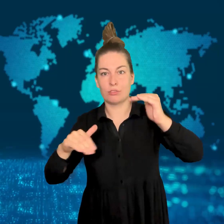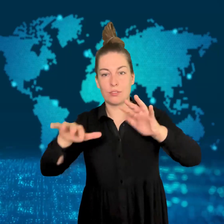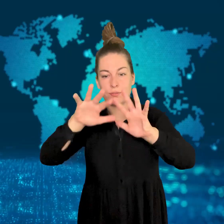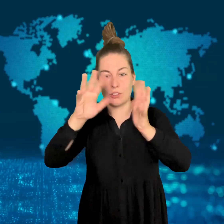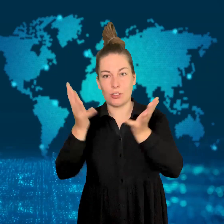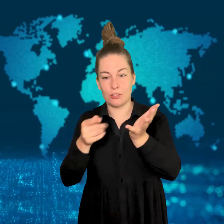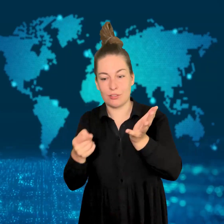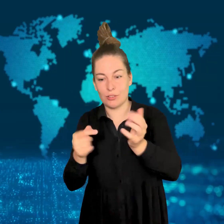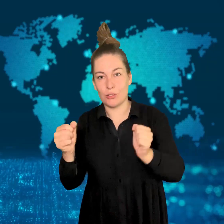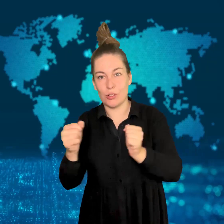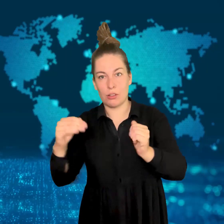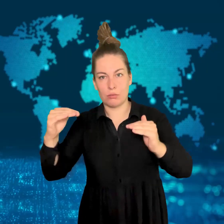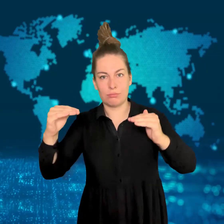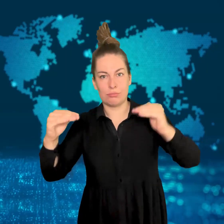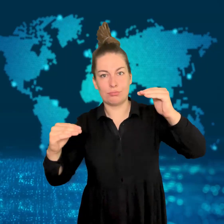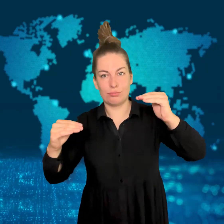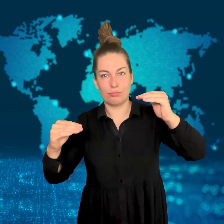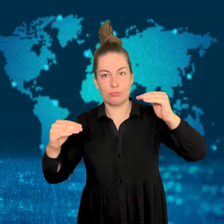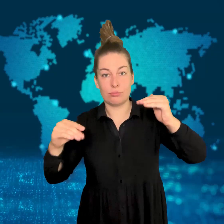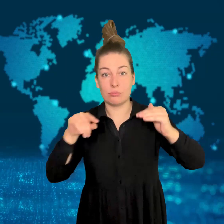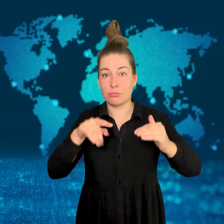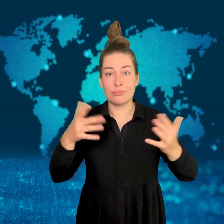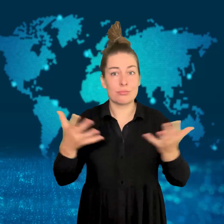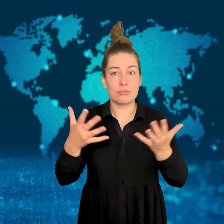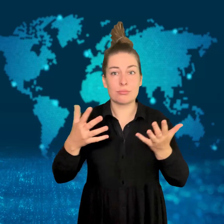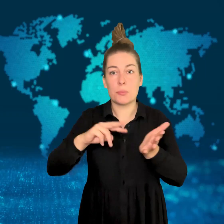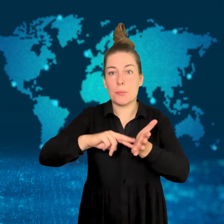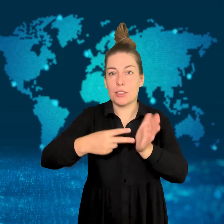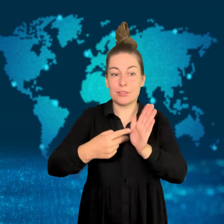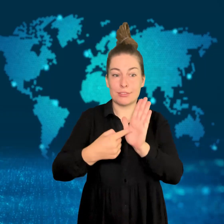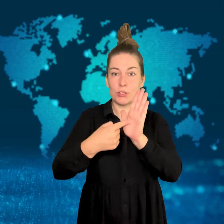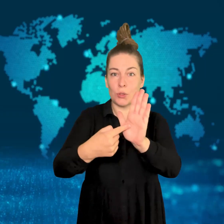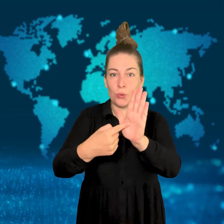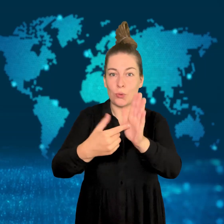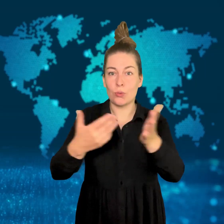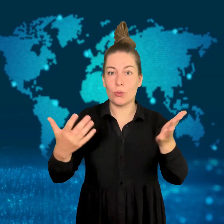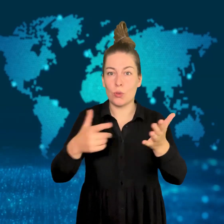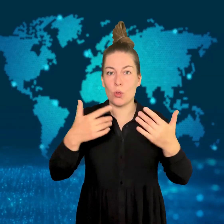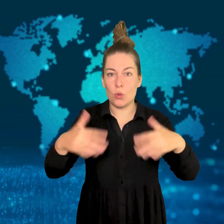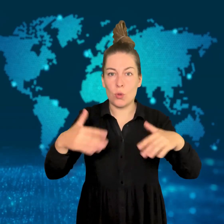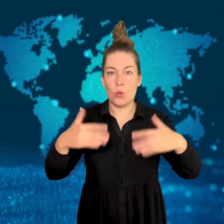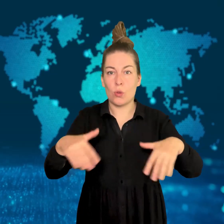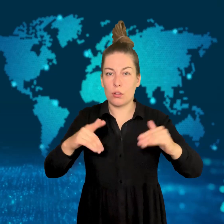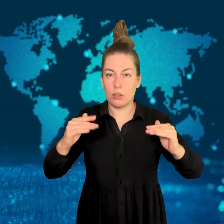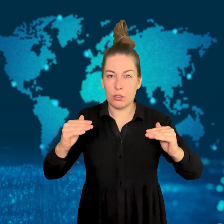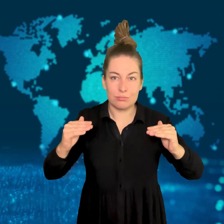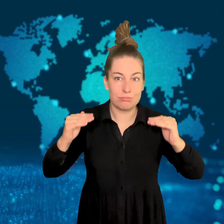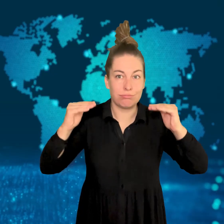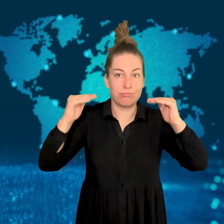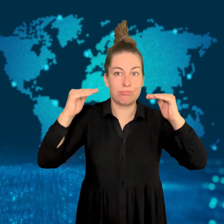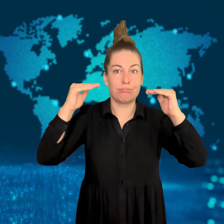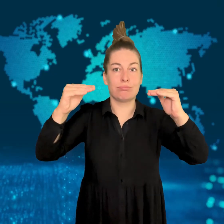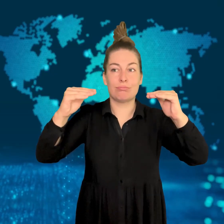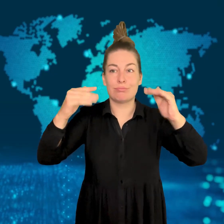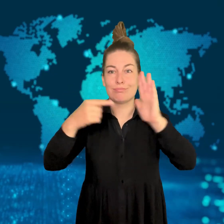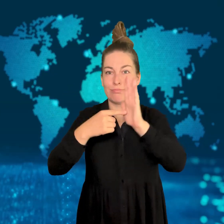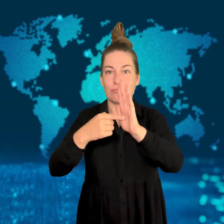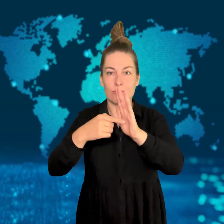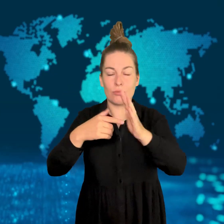They said the Earth's surface temperatures are